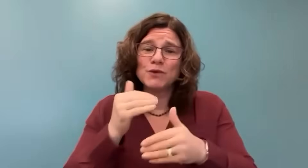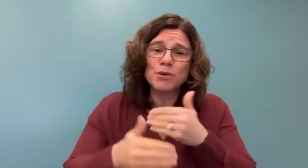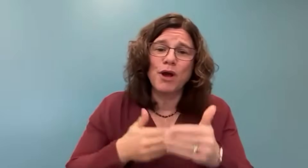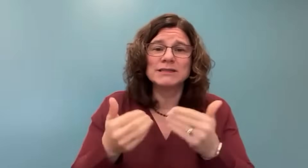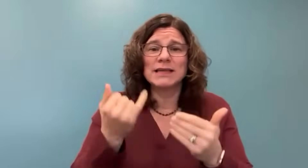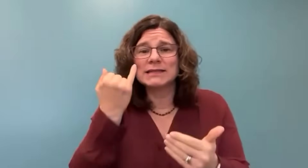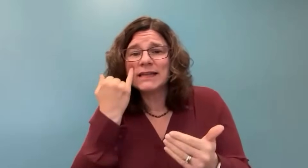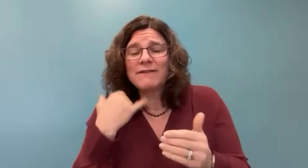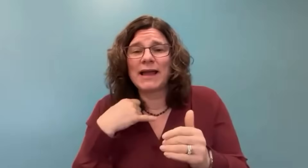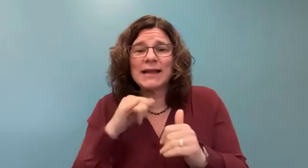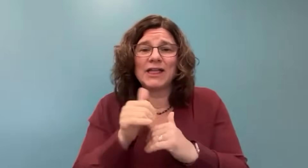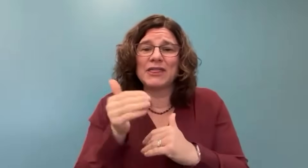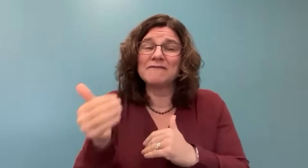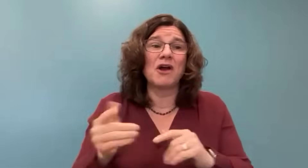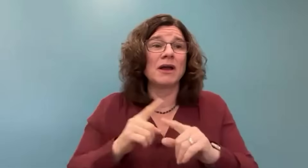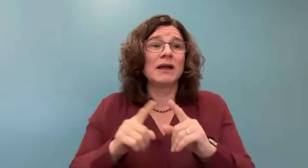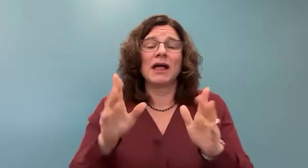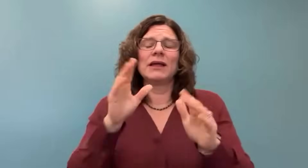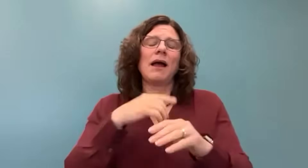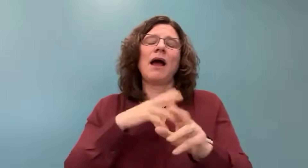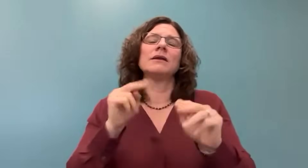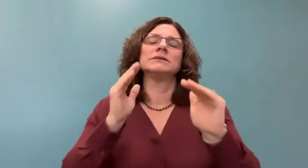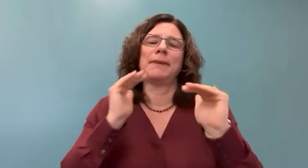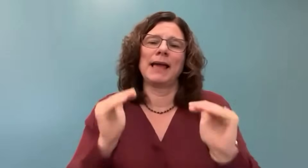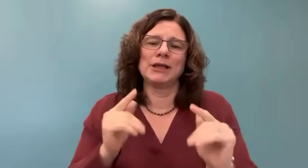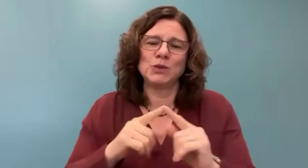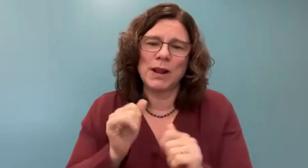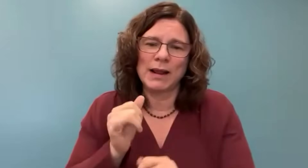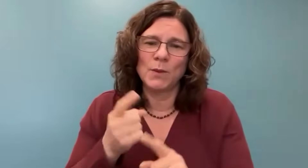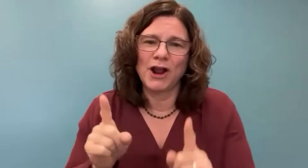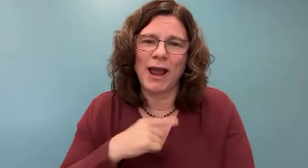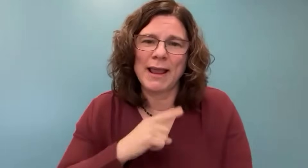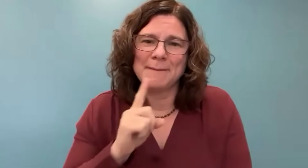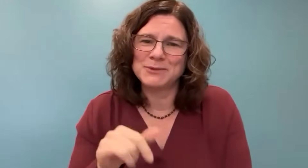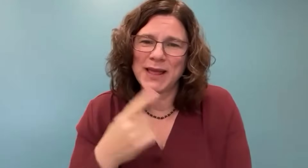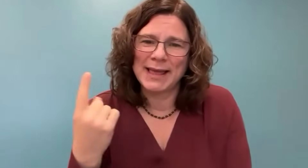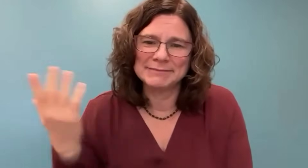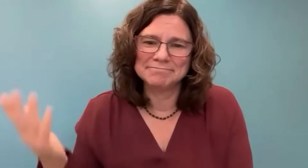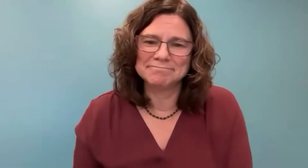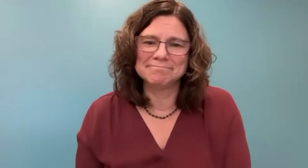the interview process, to see if I can get that far. It was unexpected to get to where I am today.